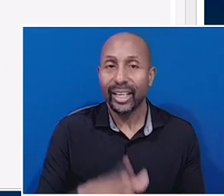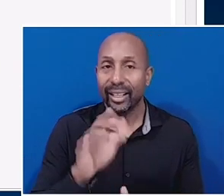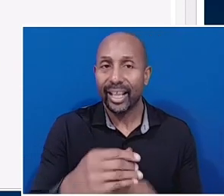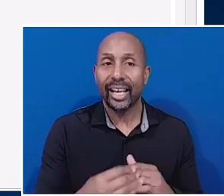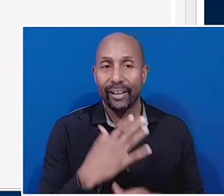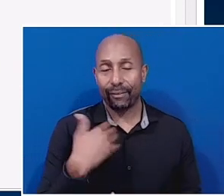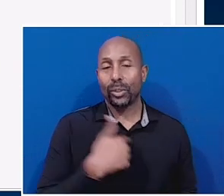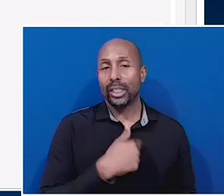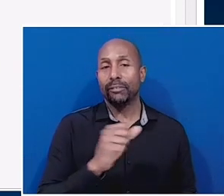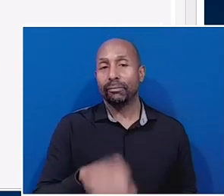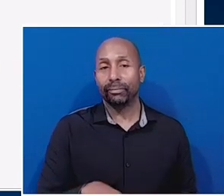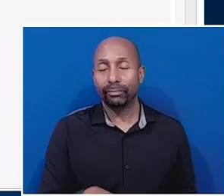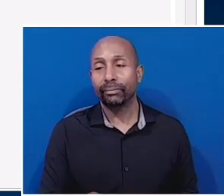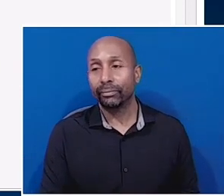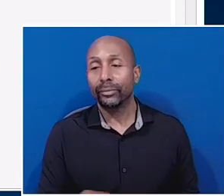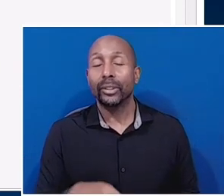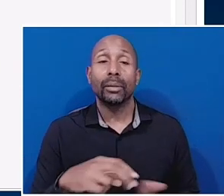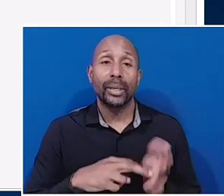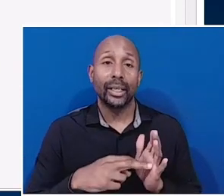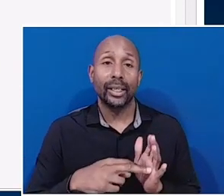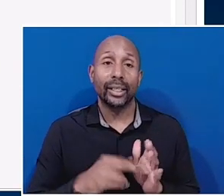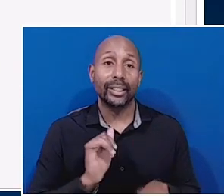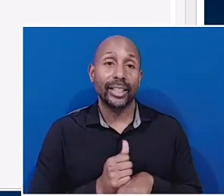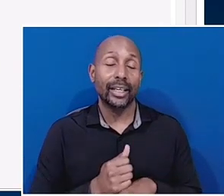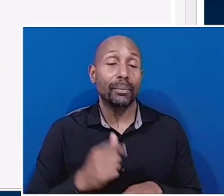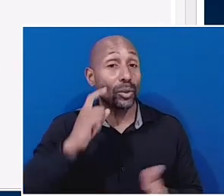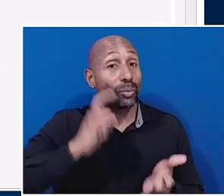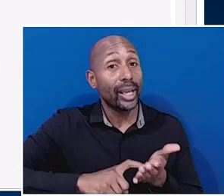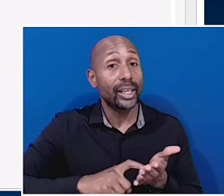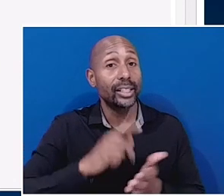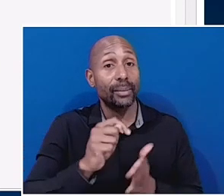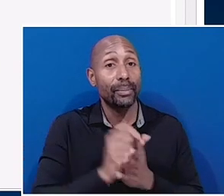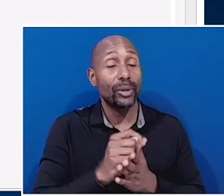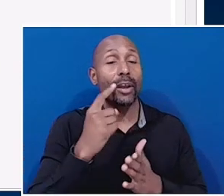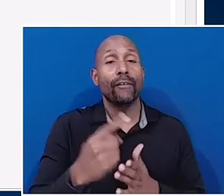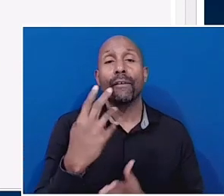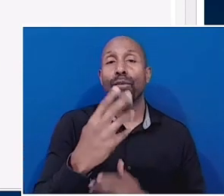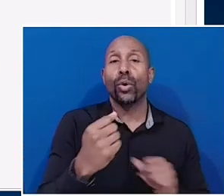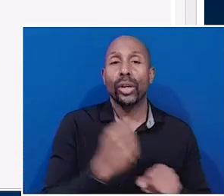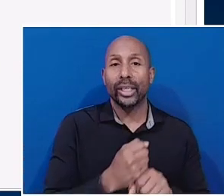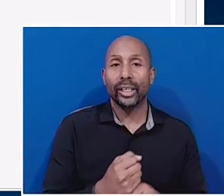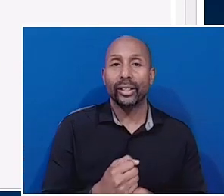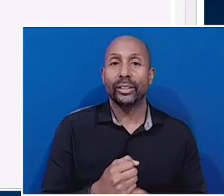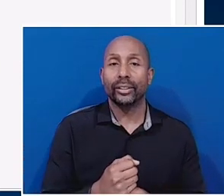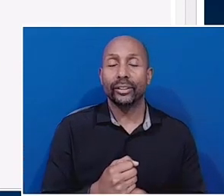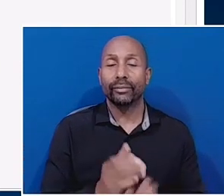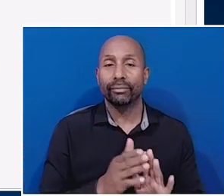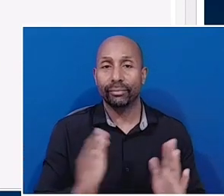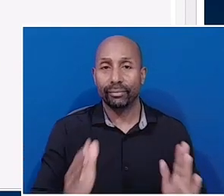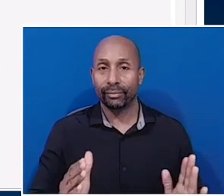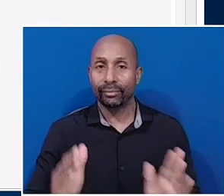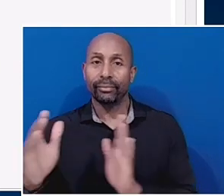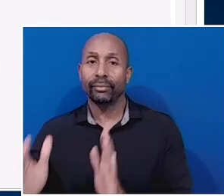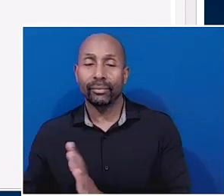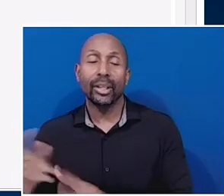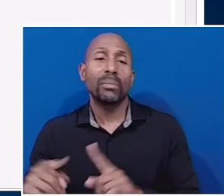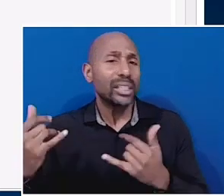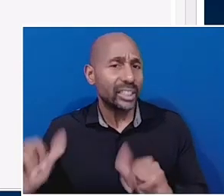having the recognition period every four years. But again, that's still under debate and we'll take any of your comments under consideration too.